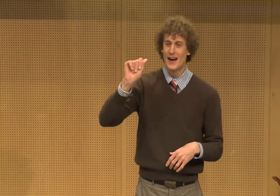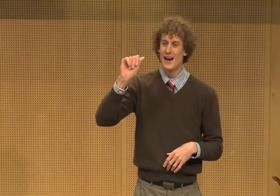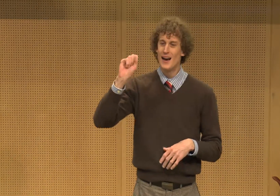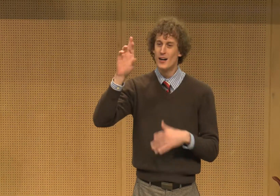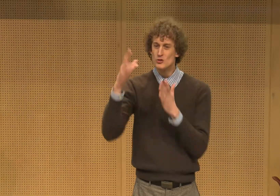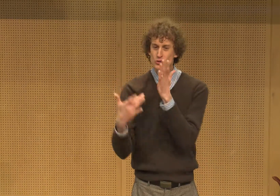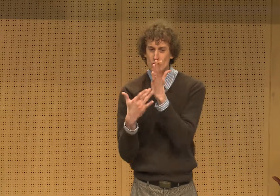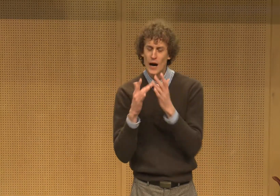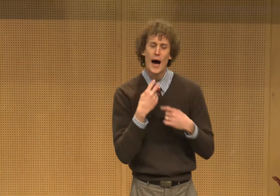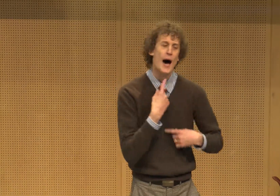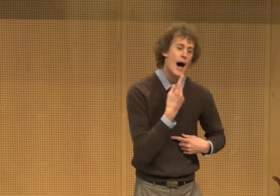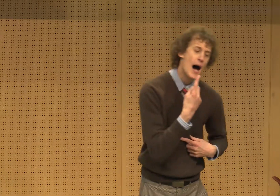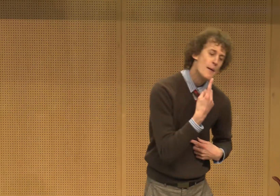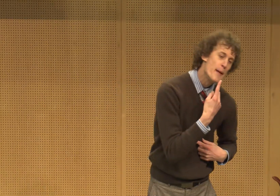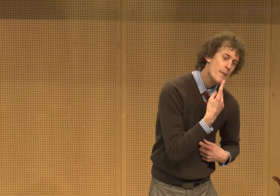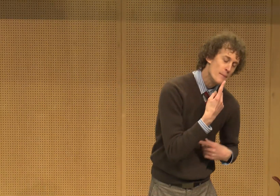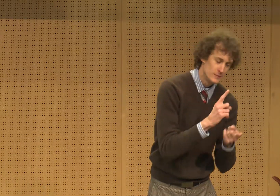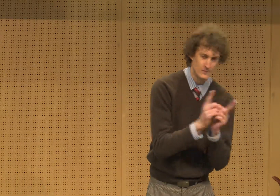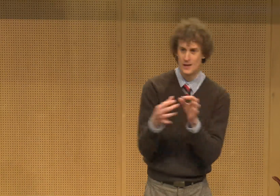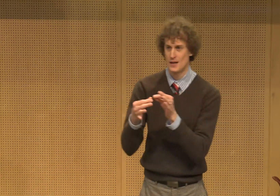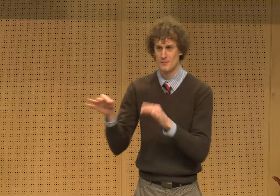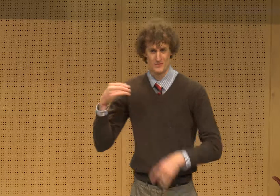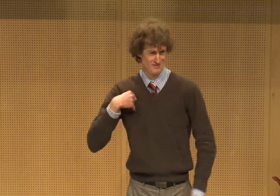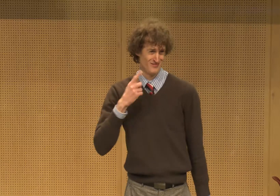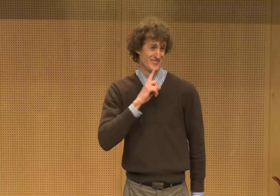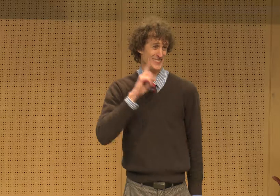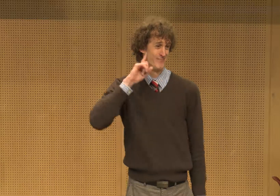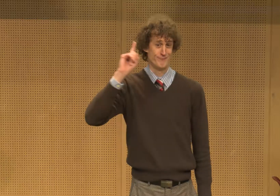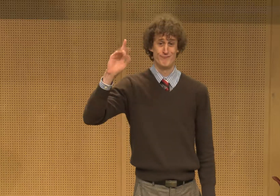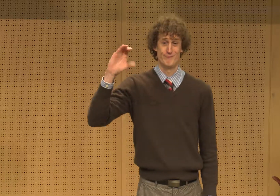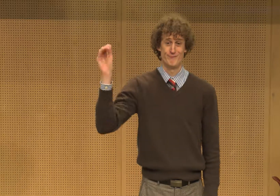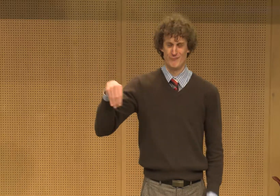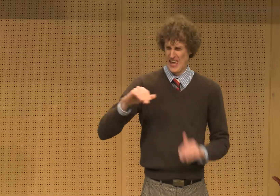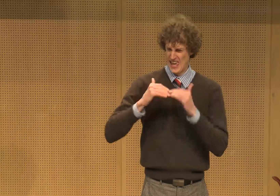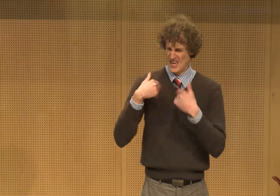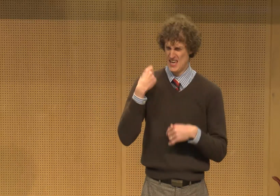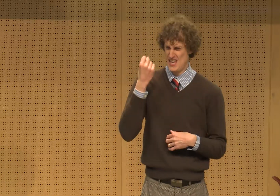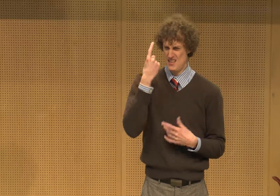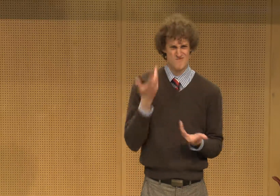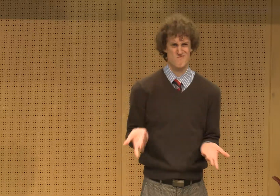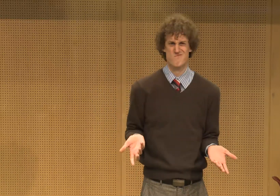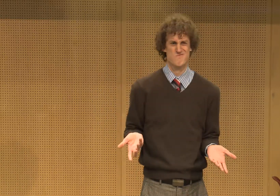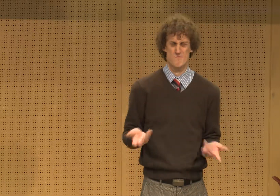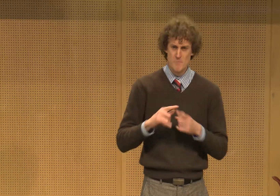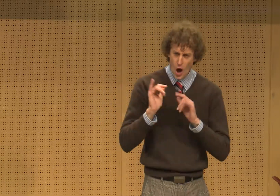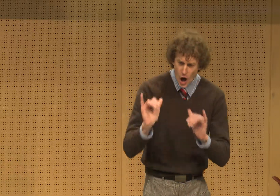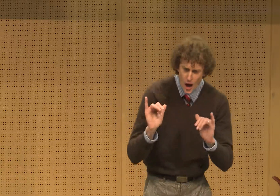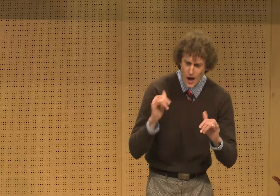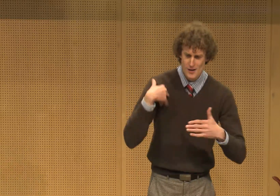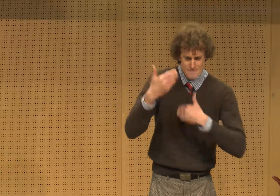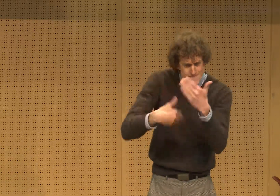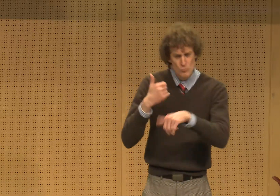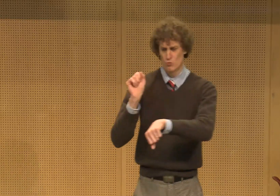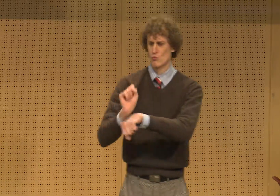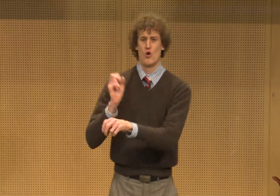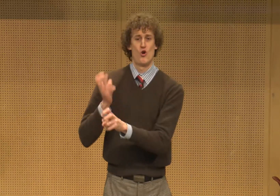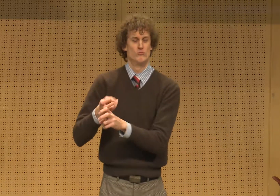it's just that it's like ASR technology from speech being translated into captioning. I mean, I'm deaf.